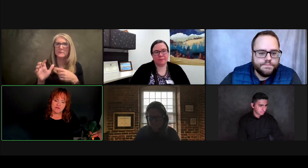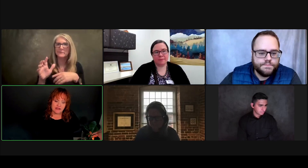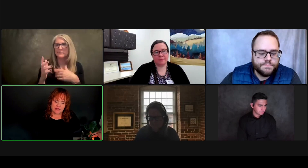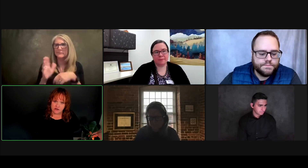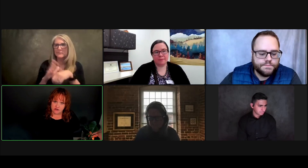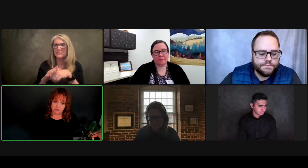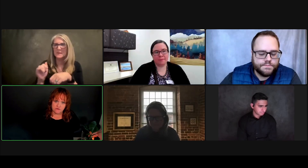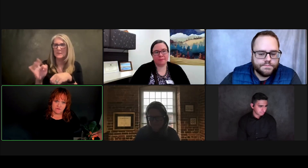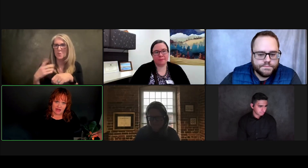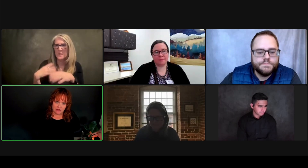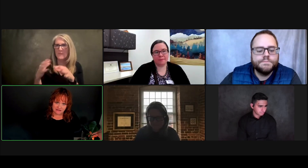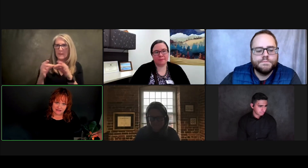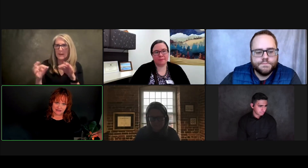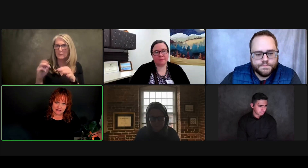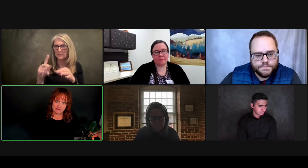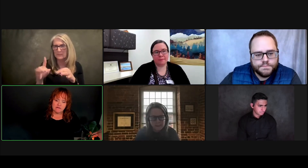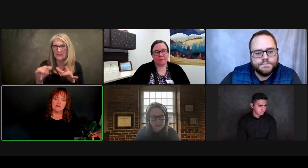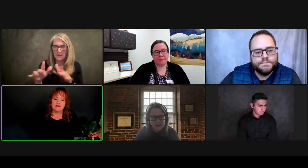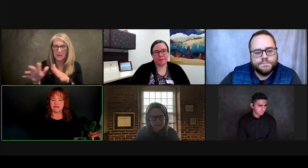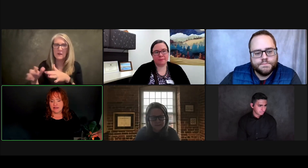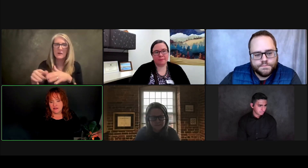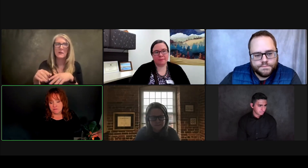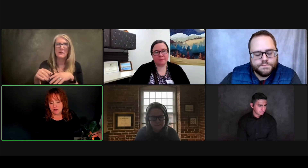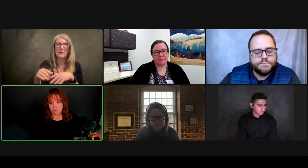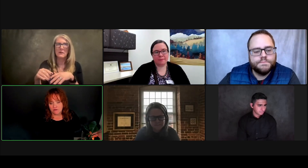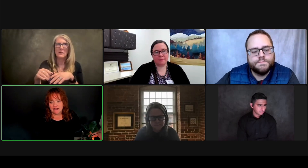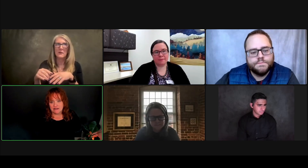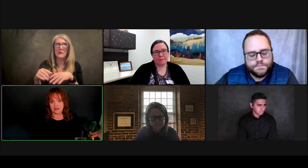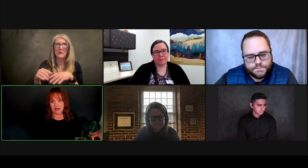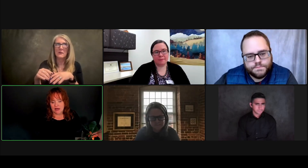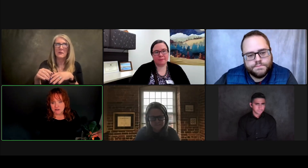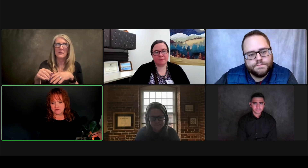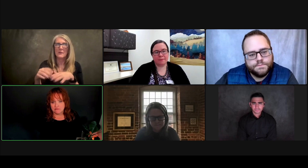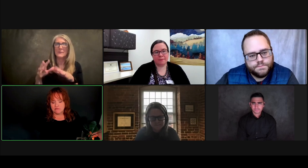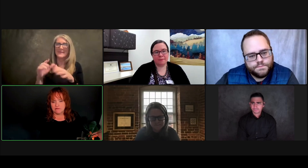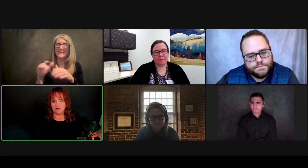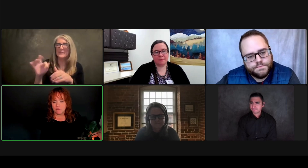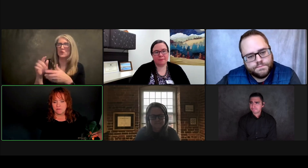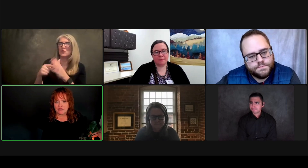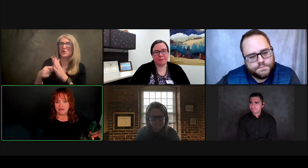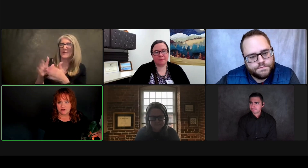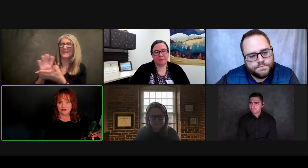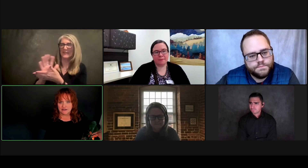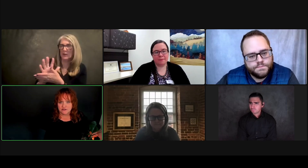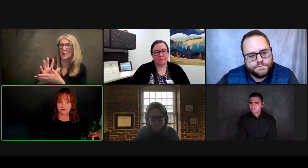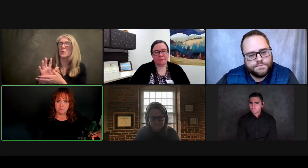the letter to faculty, letting them know they need to caption all media in their classroom